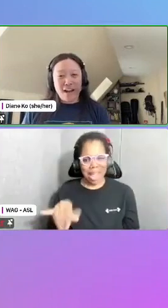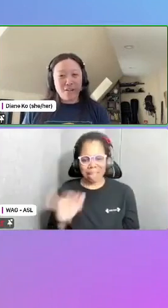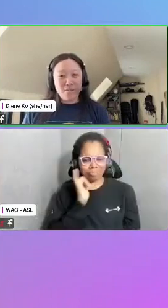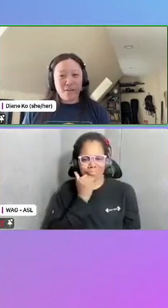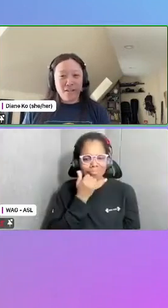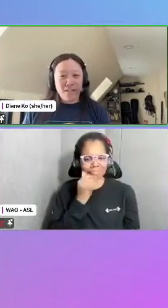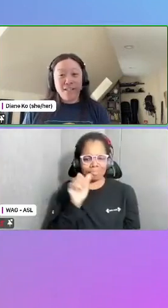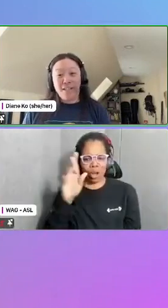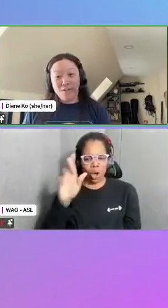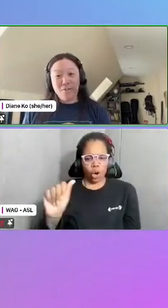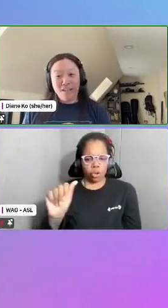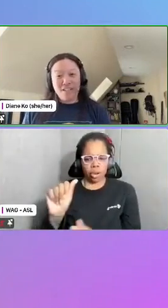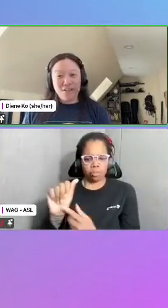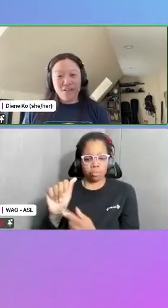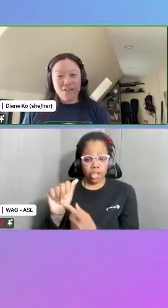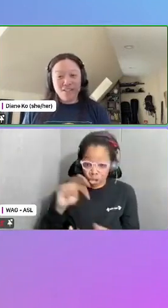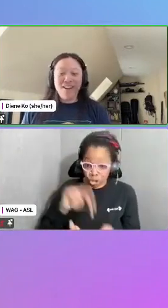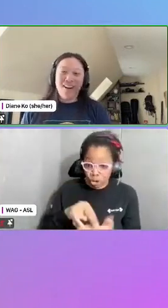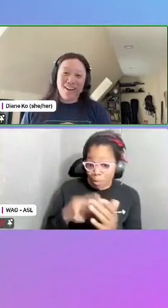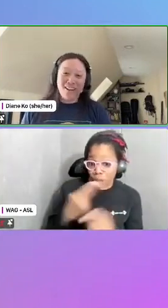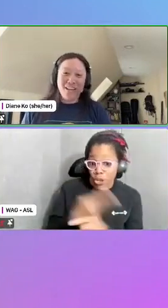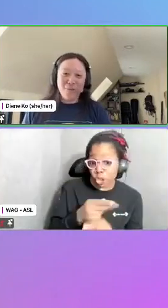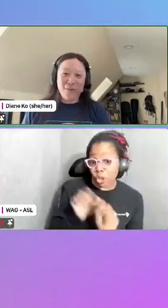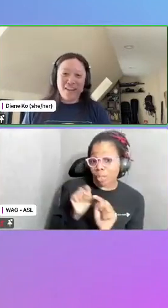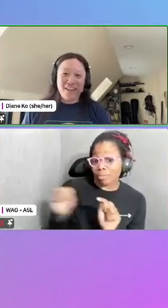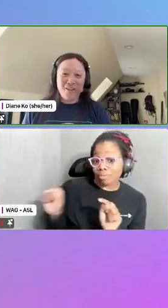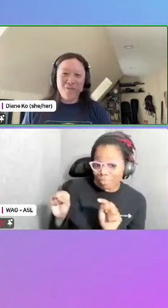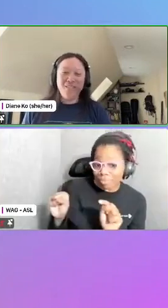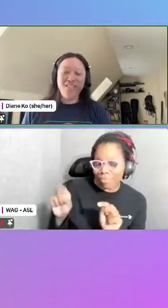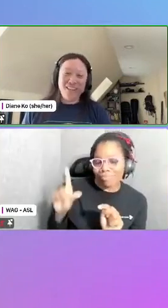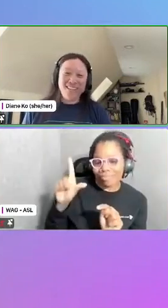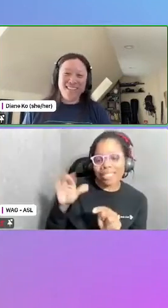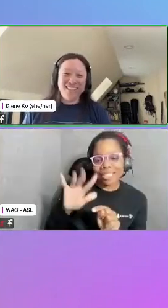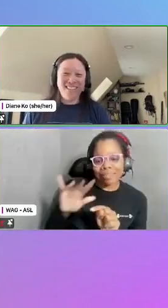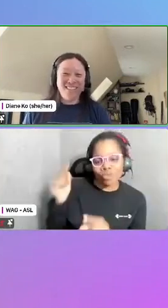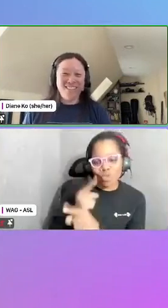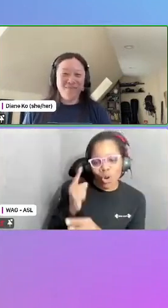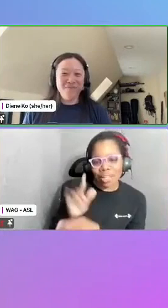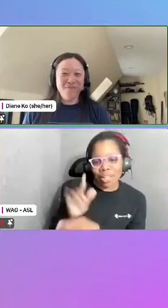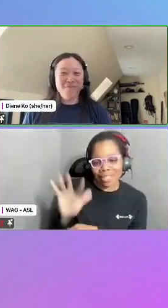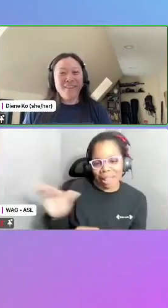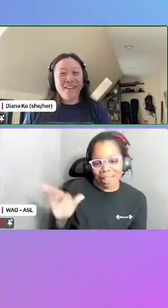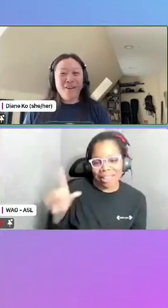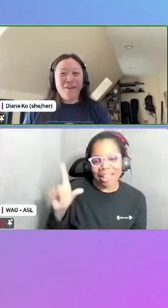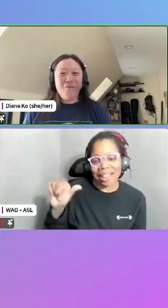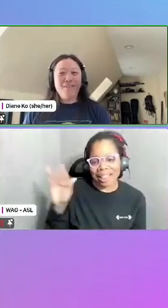that in the return HTML I'm spreading the other props